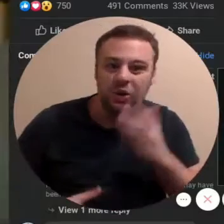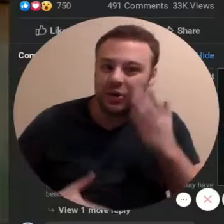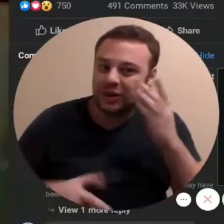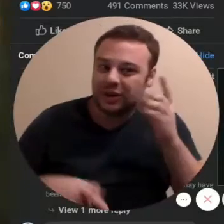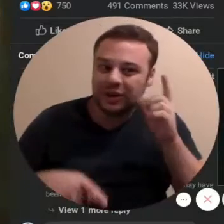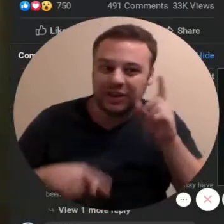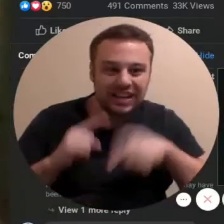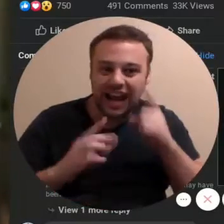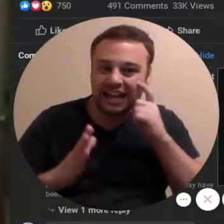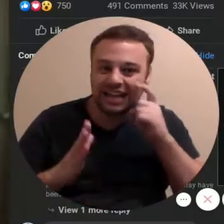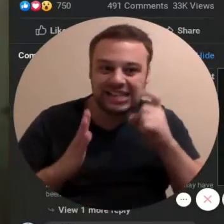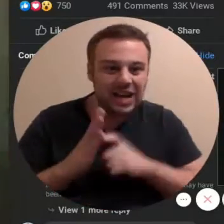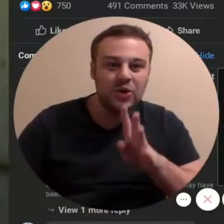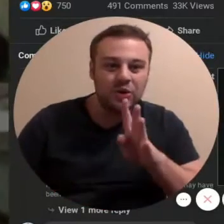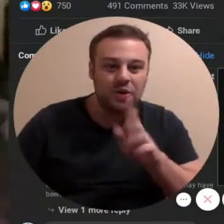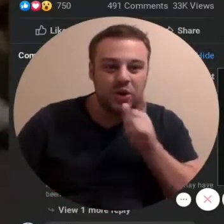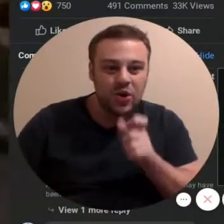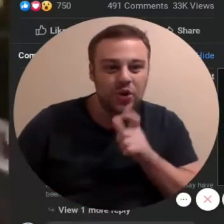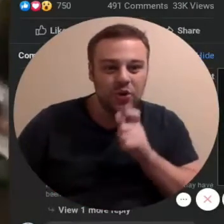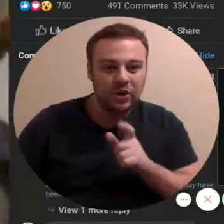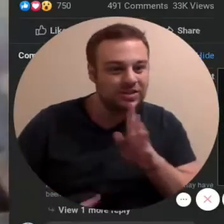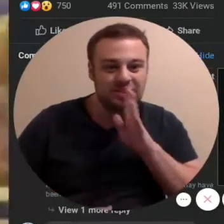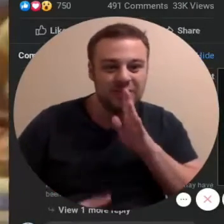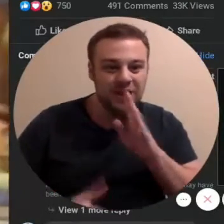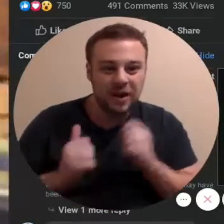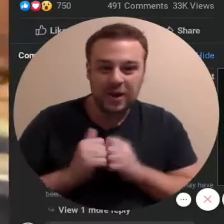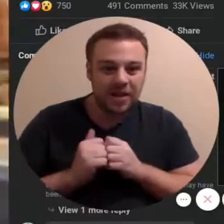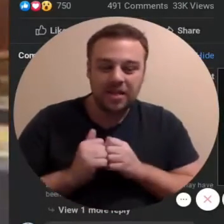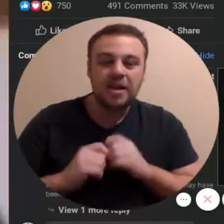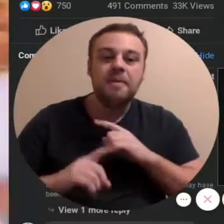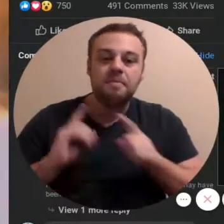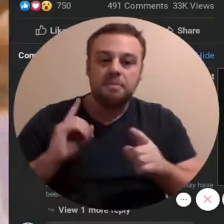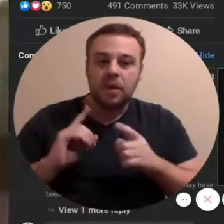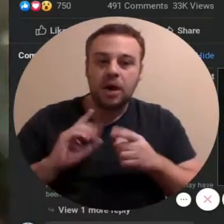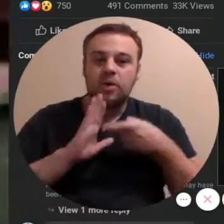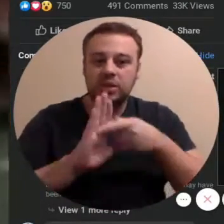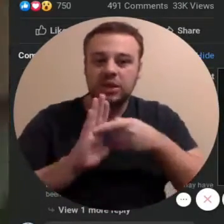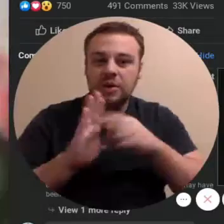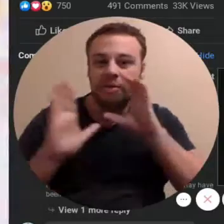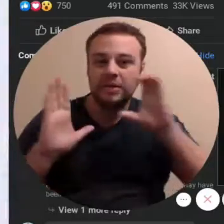So, that your kids would know who we're talking to, this is Janice this is what